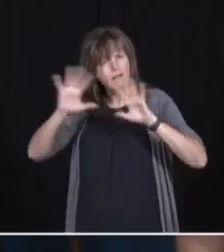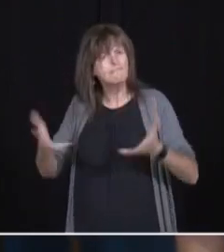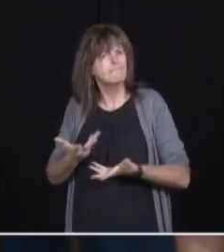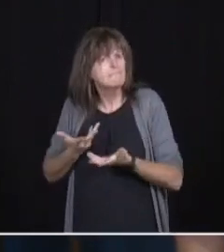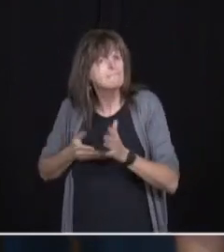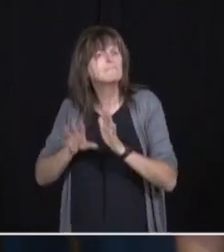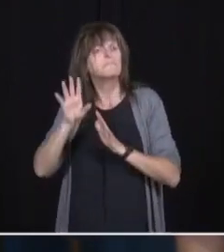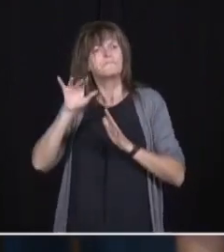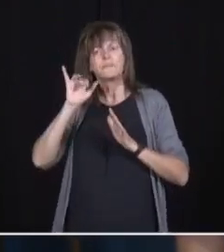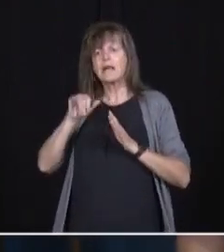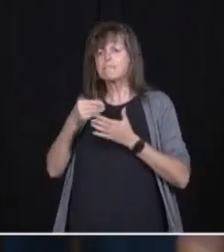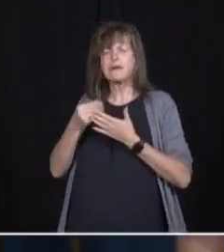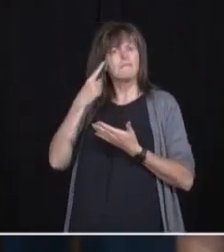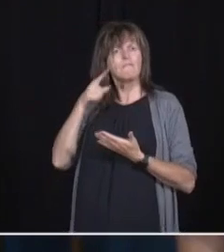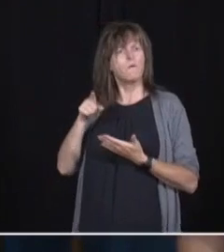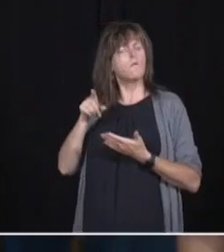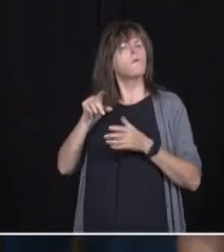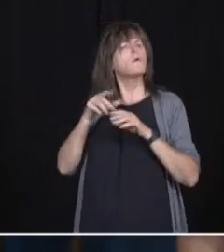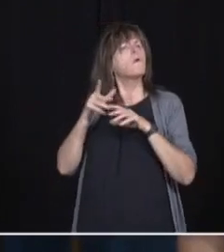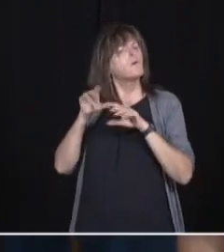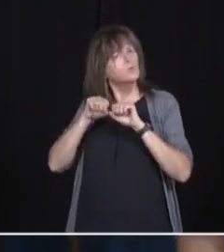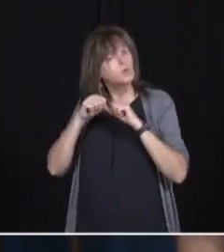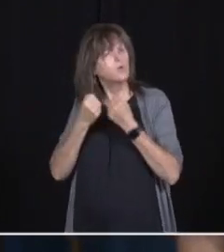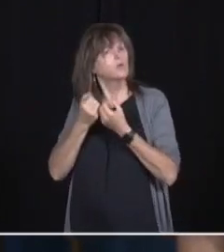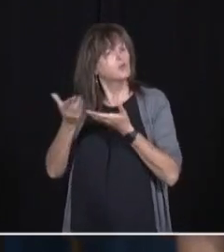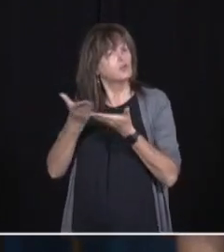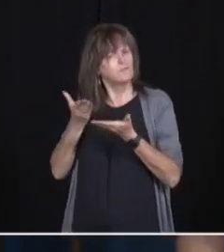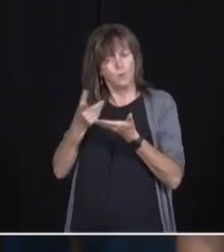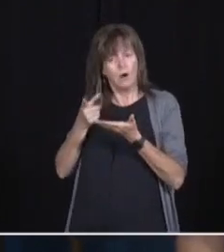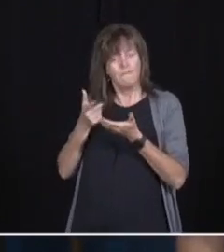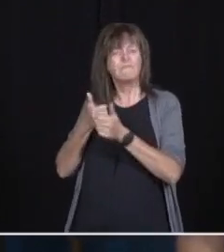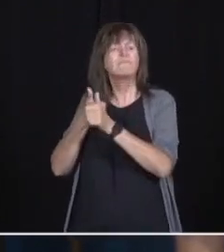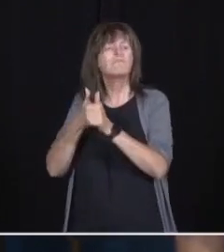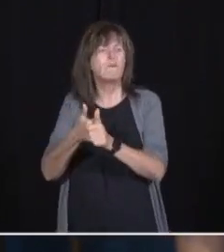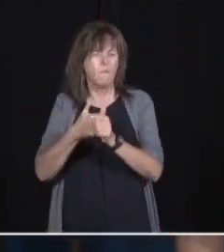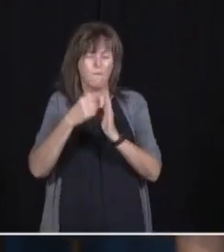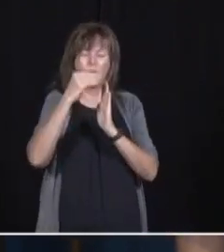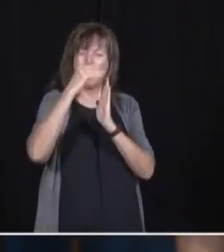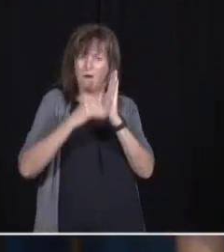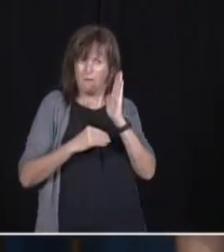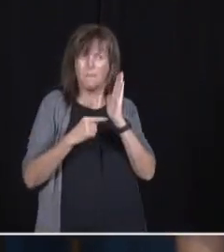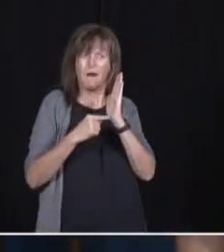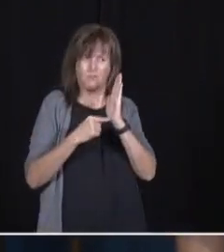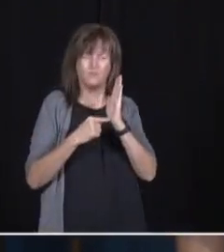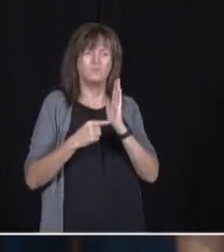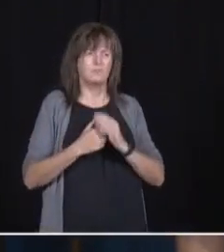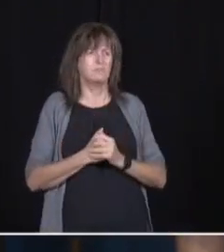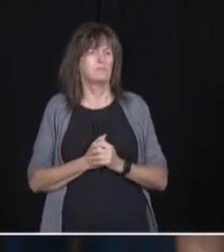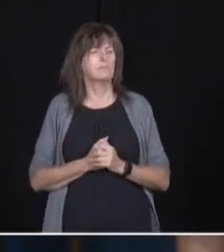safe restart agreement, some of the social service dollars will be application based. But some of the other dollars will be on a more